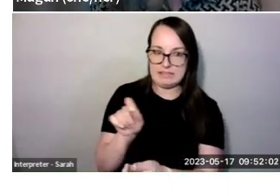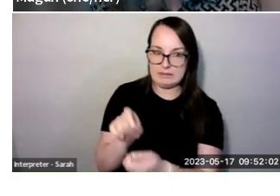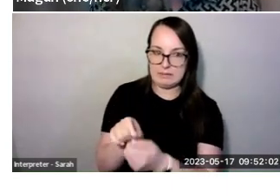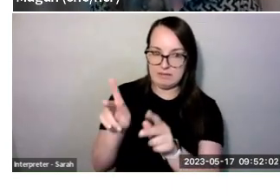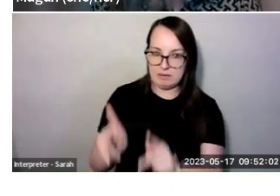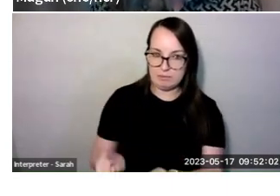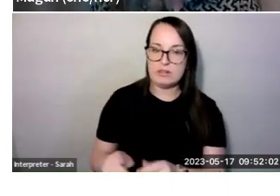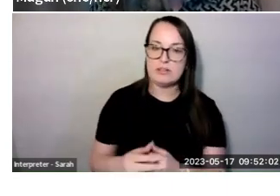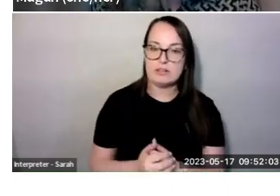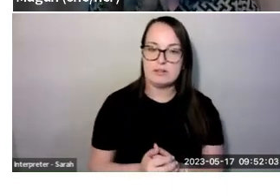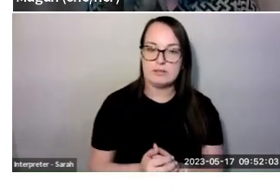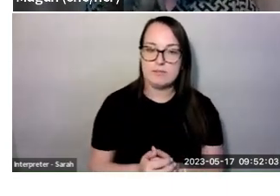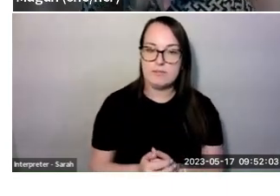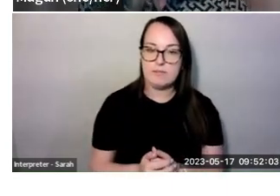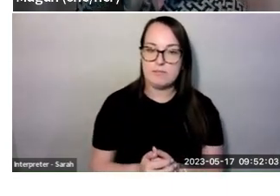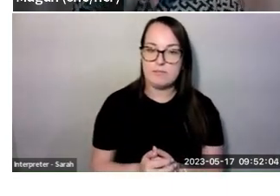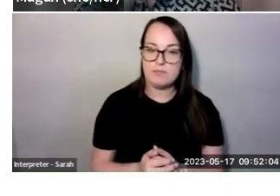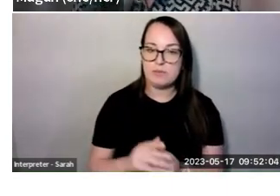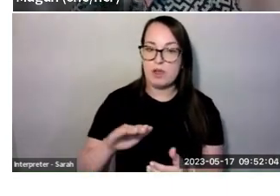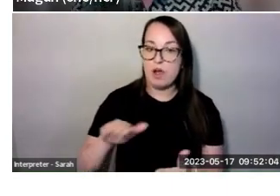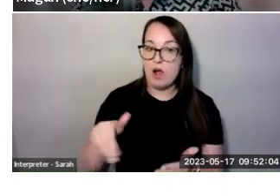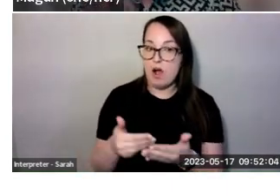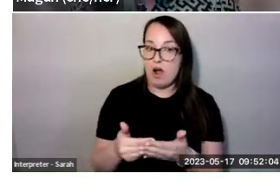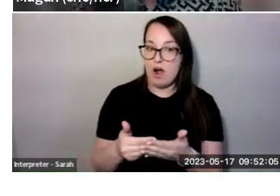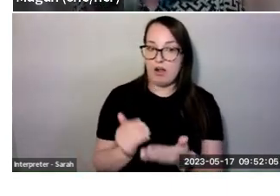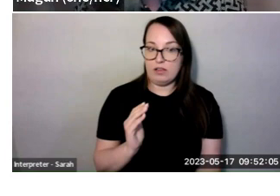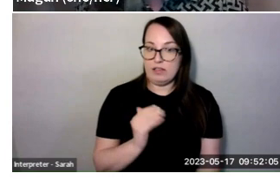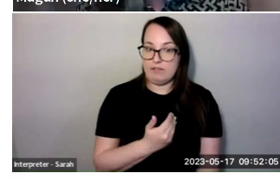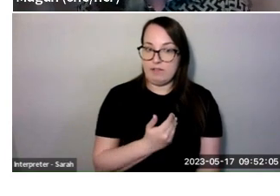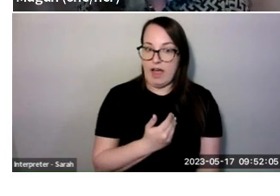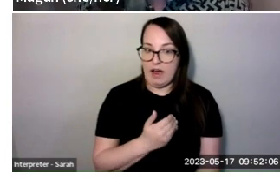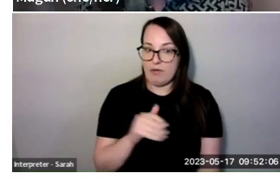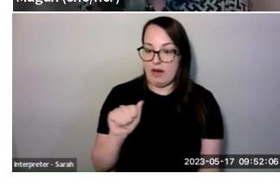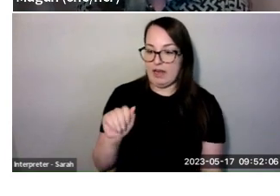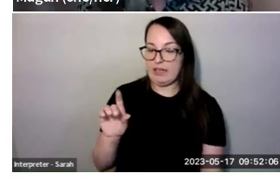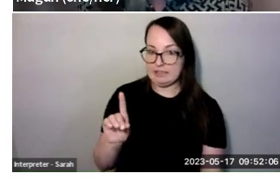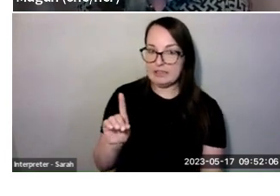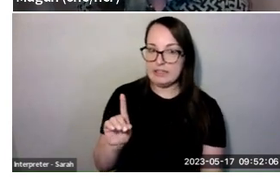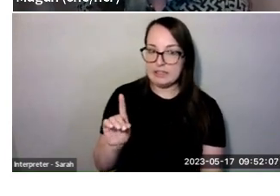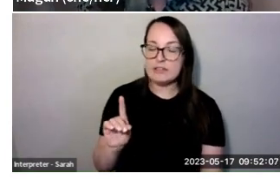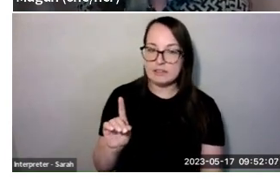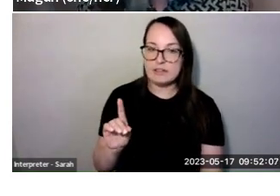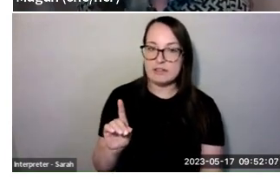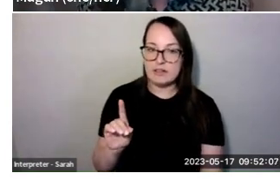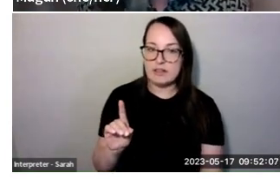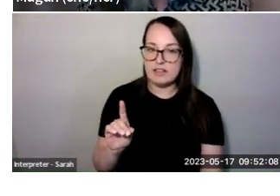and even we at MindsEye, all of our describers on our team go through our